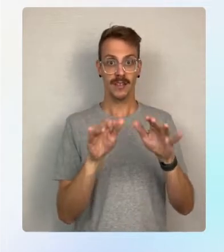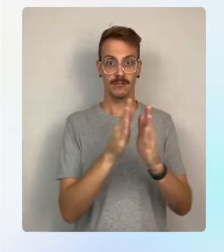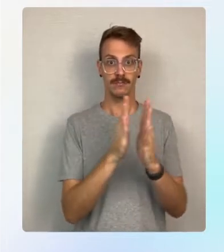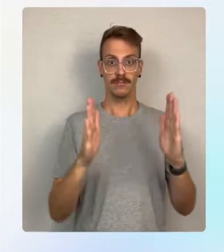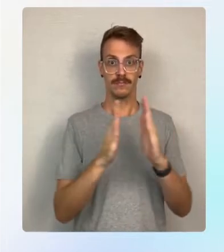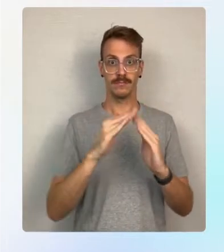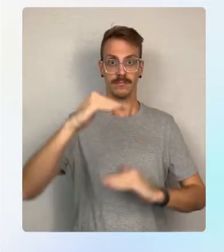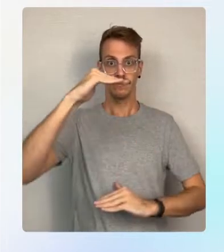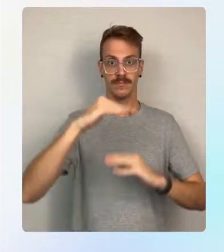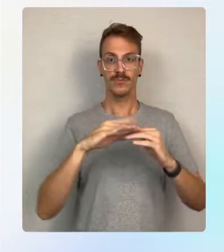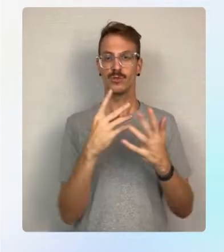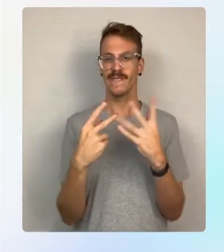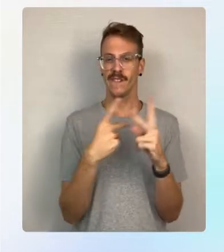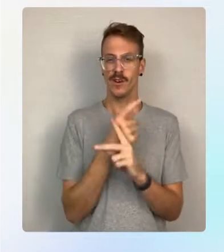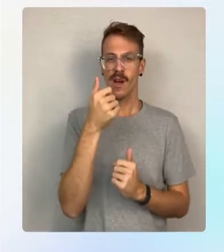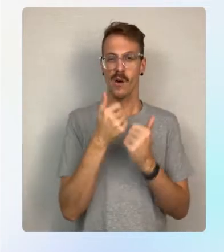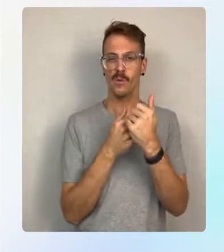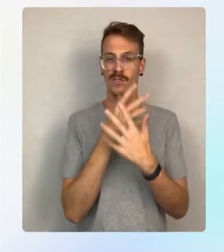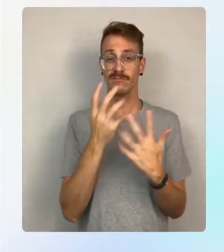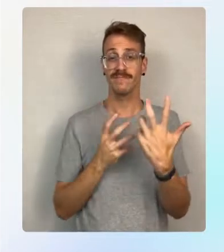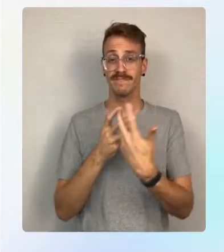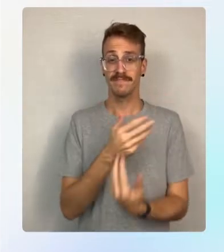to determine which combination works the best for you.